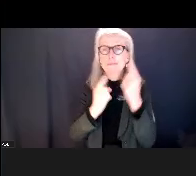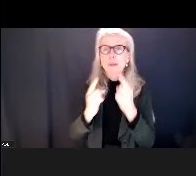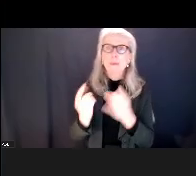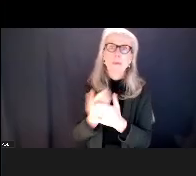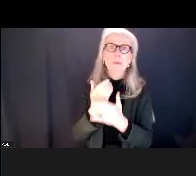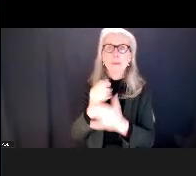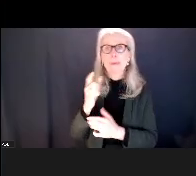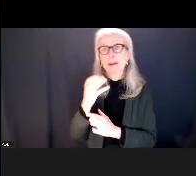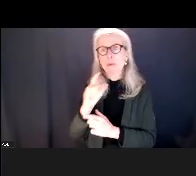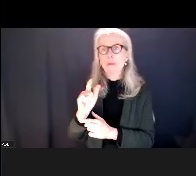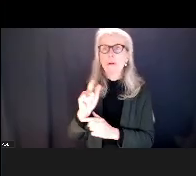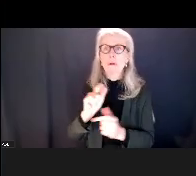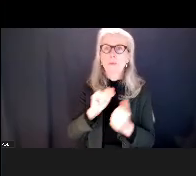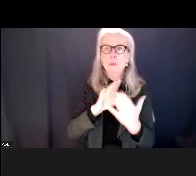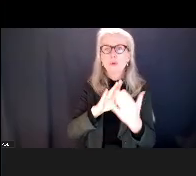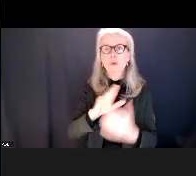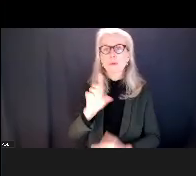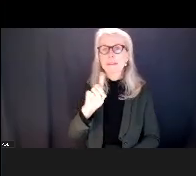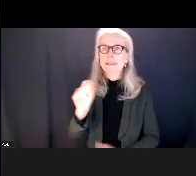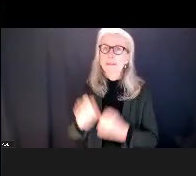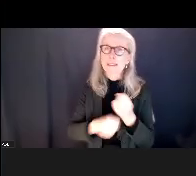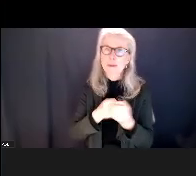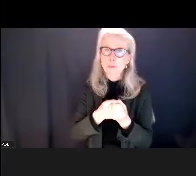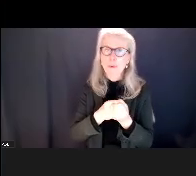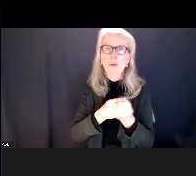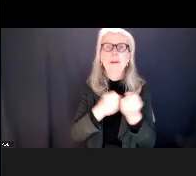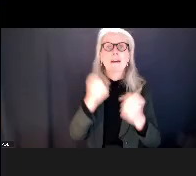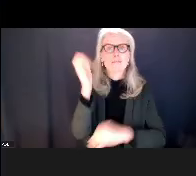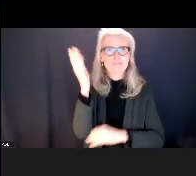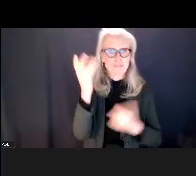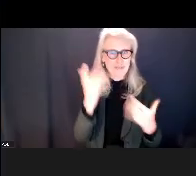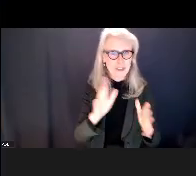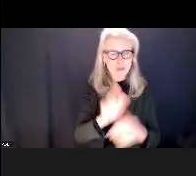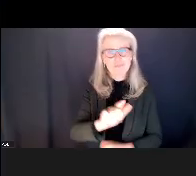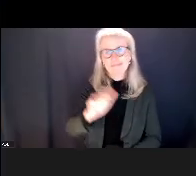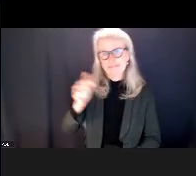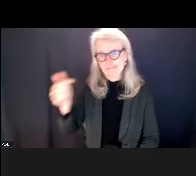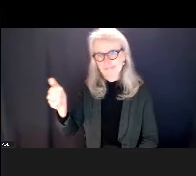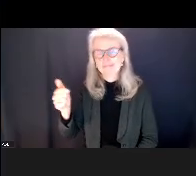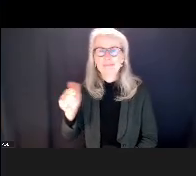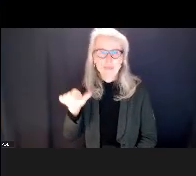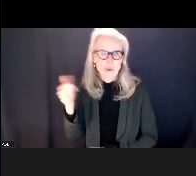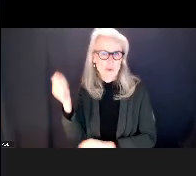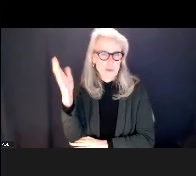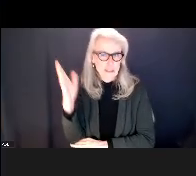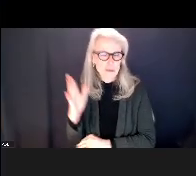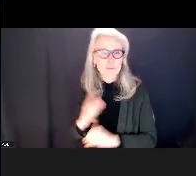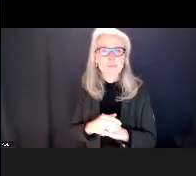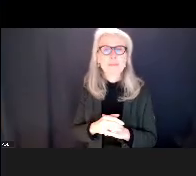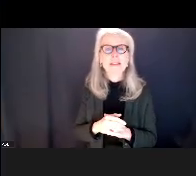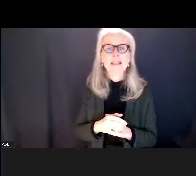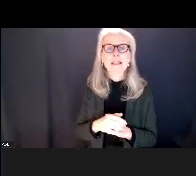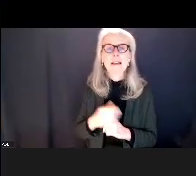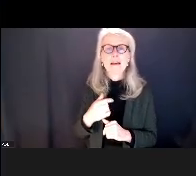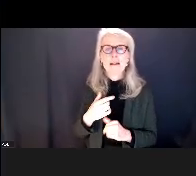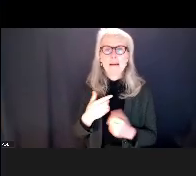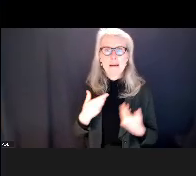of Disability Supports. Then I'll turn over to my colleague. I'm here on behalf of my research